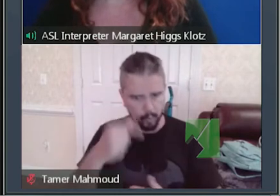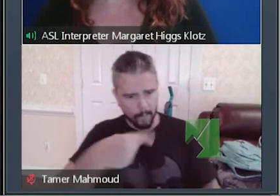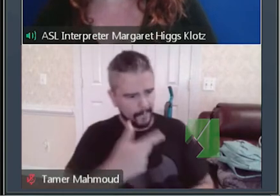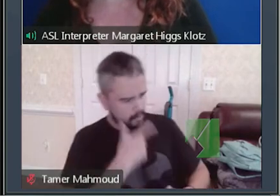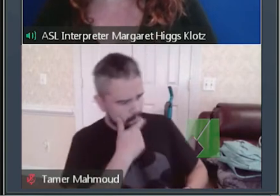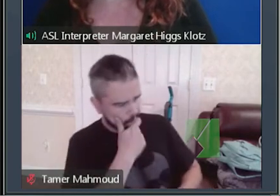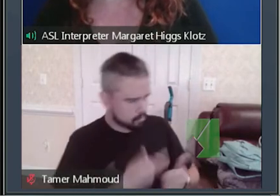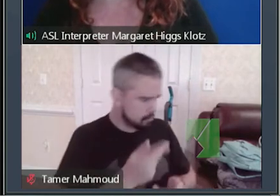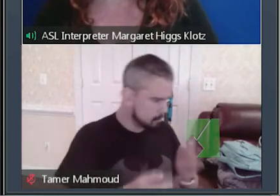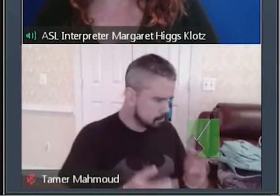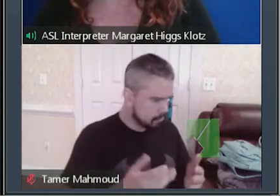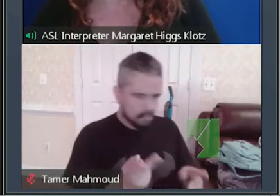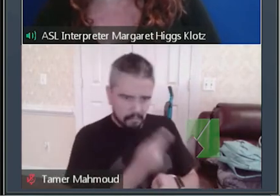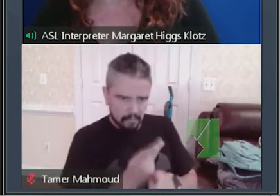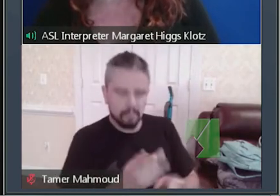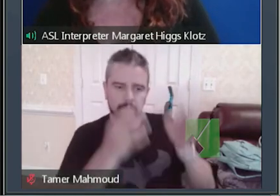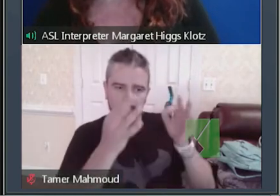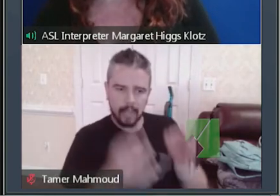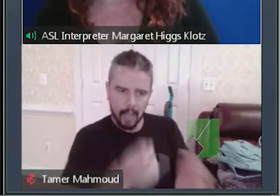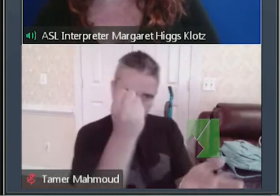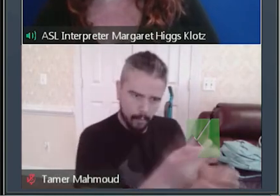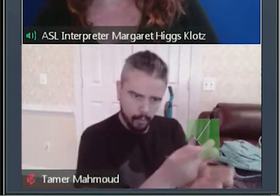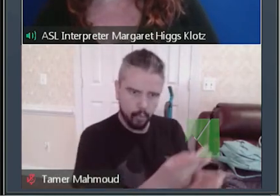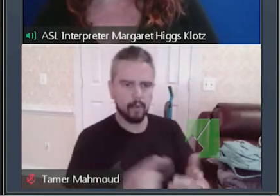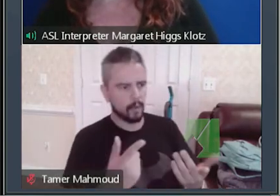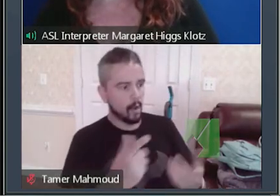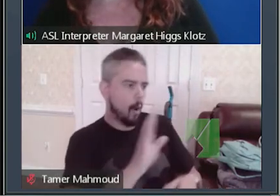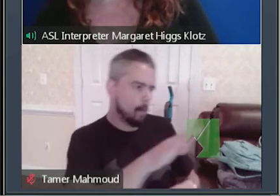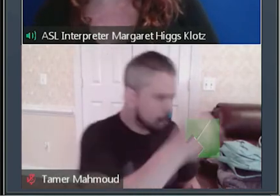Prince George's County. That was right near my home, but I didn't know anything about it.